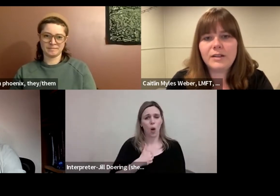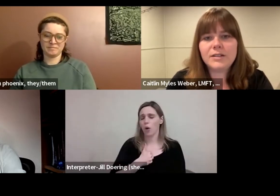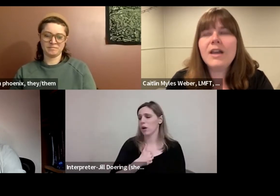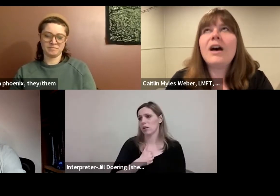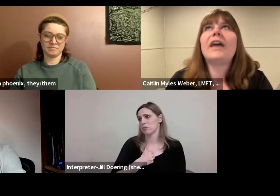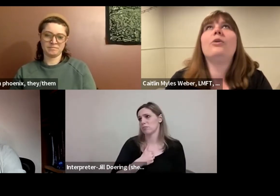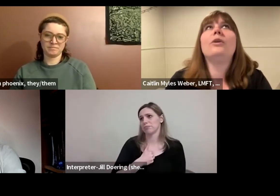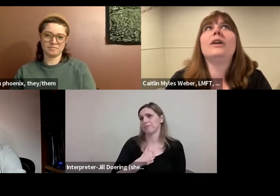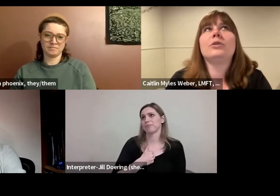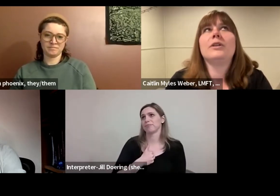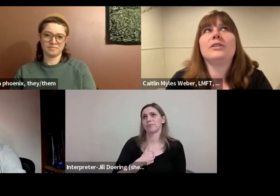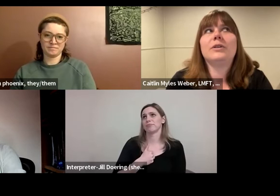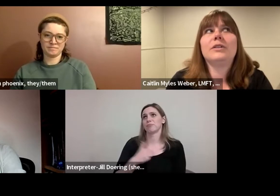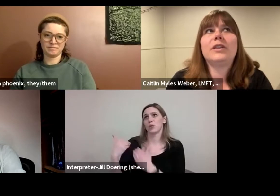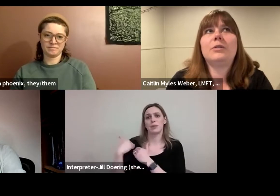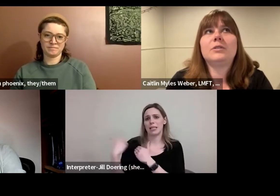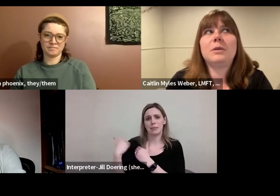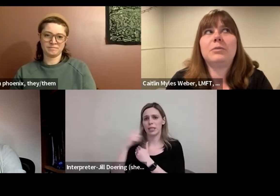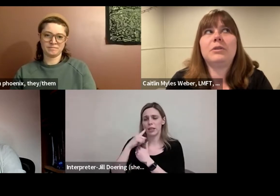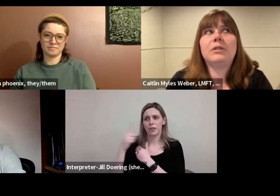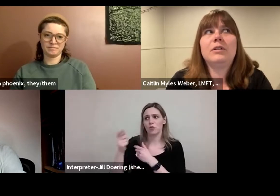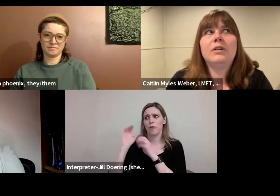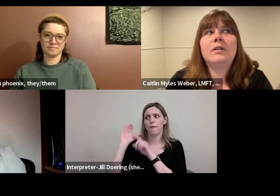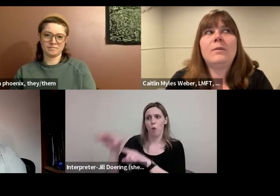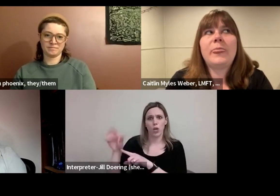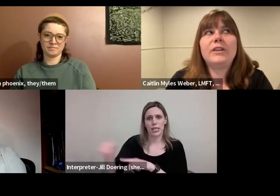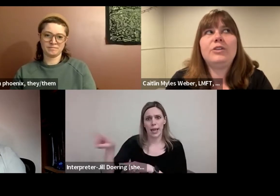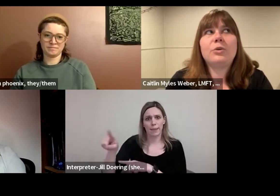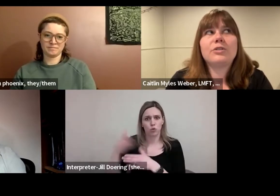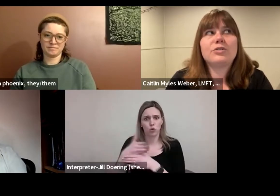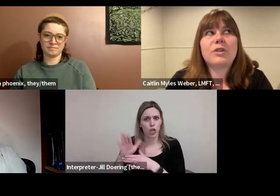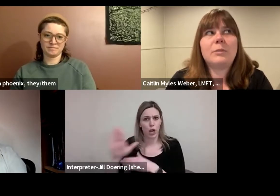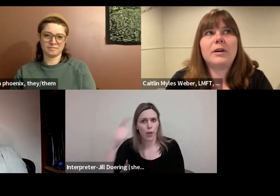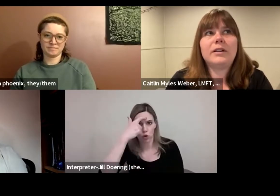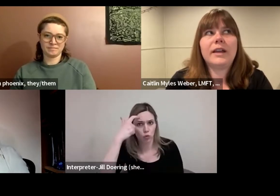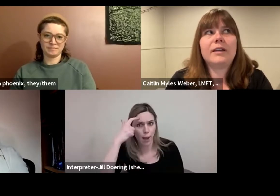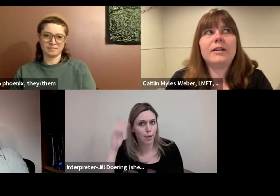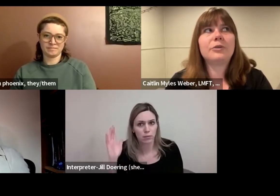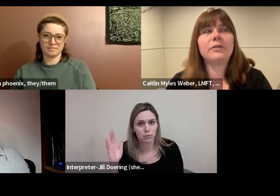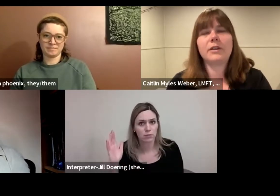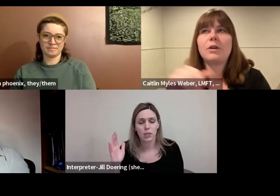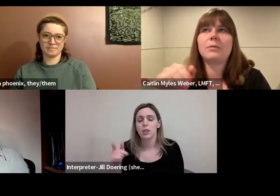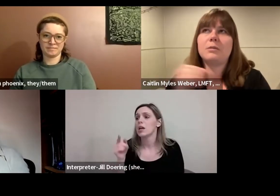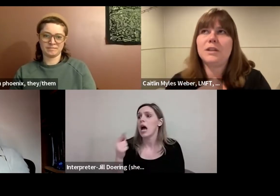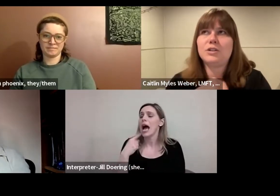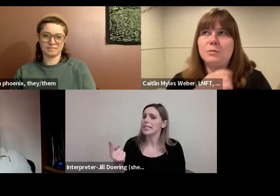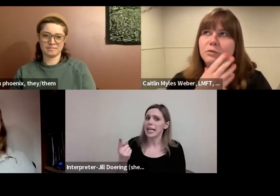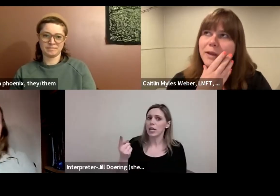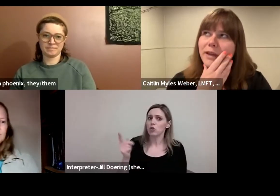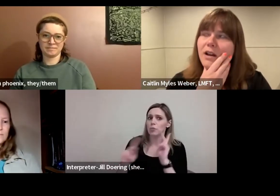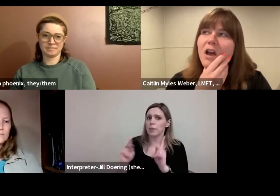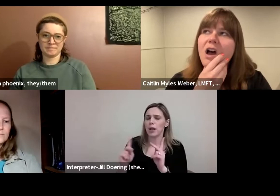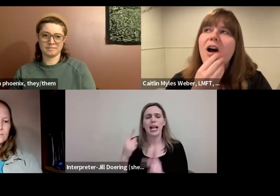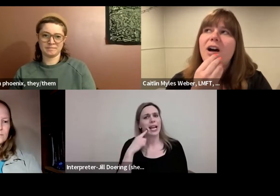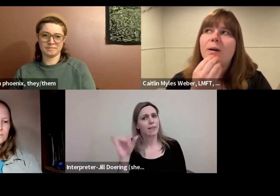And I always, always, always say to people, your trauma... Like, it's sort of like, remember the Me Too Movement?